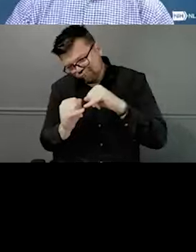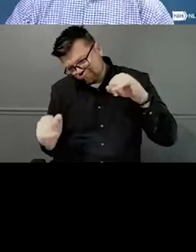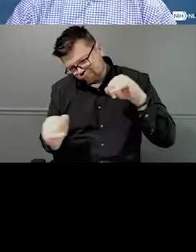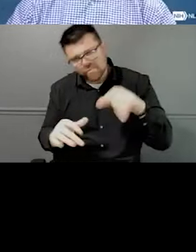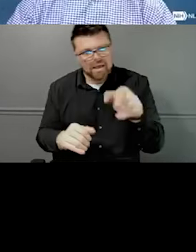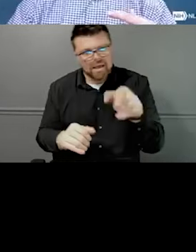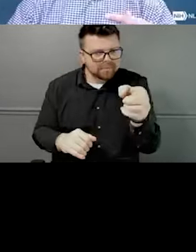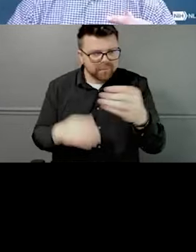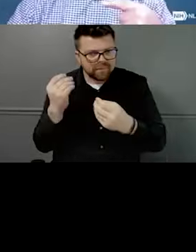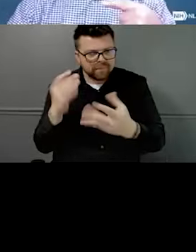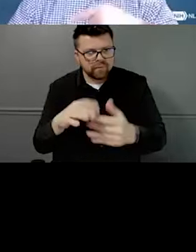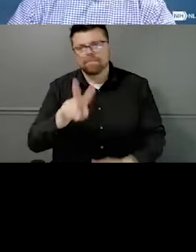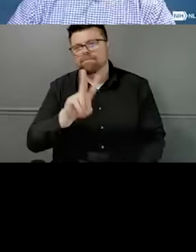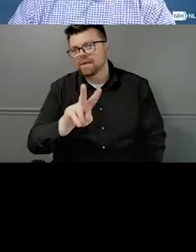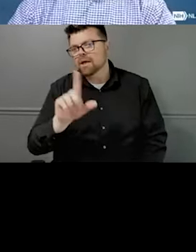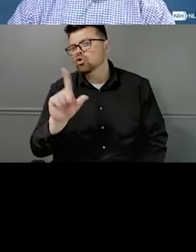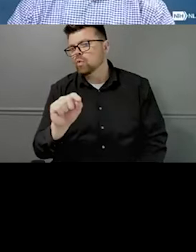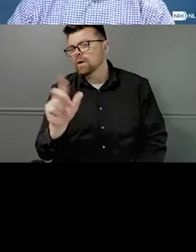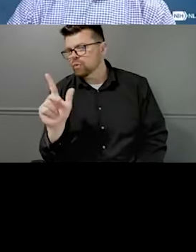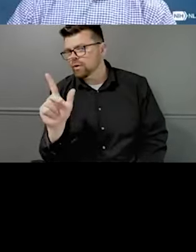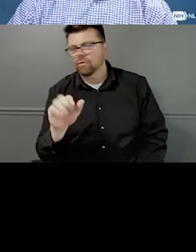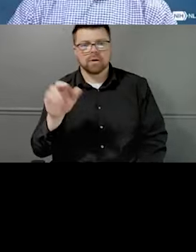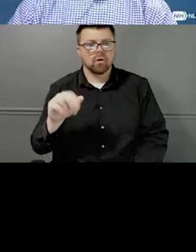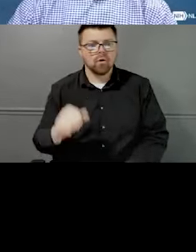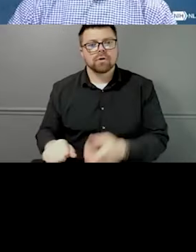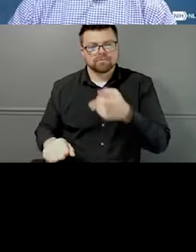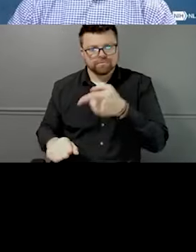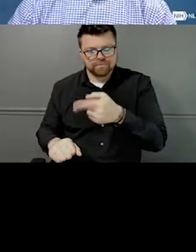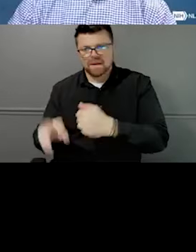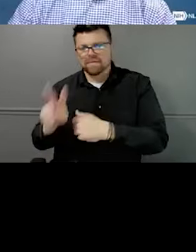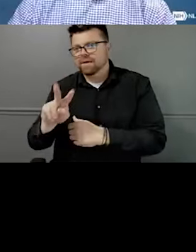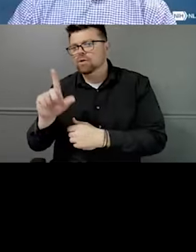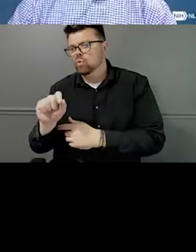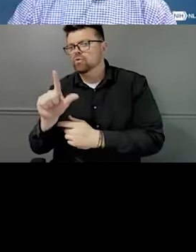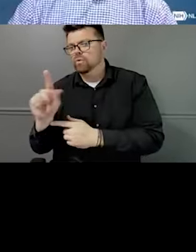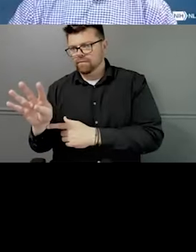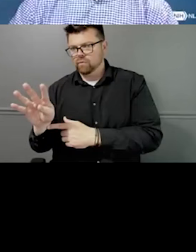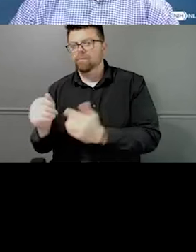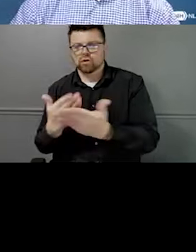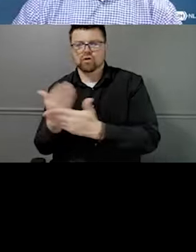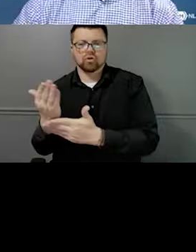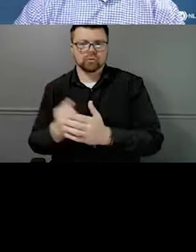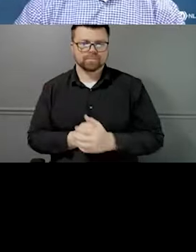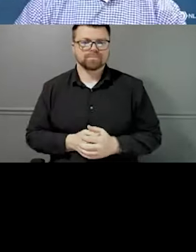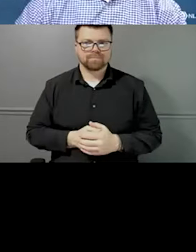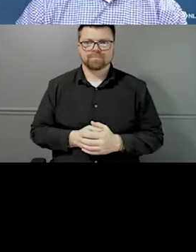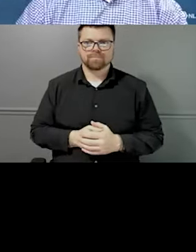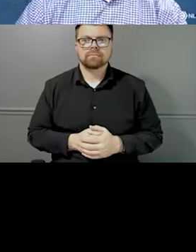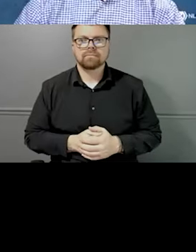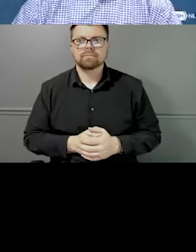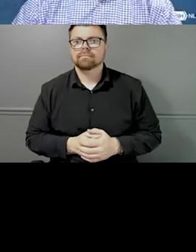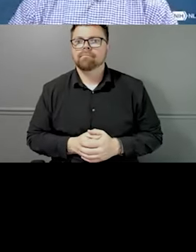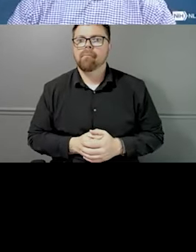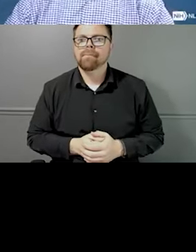and those that are of the new format that will be accepted for proposals on or after May the 20th.